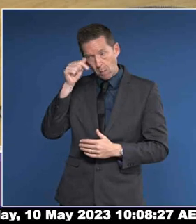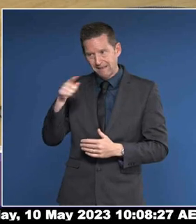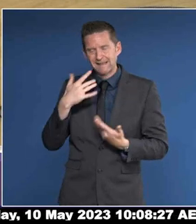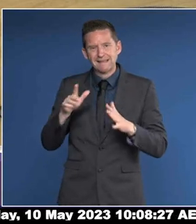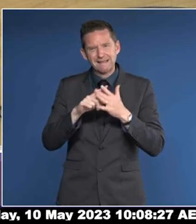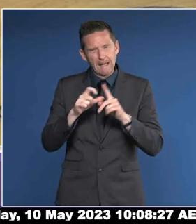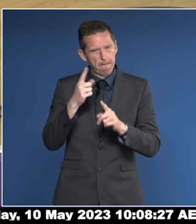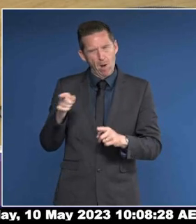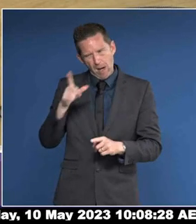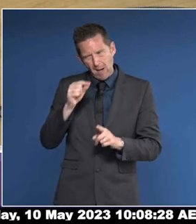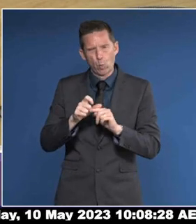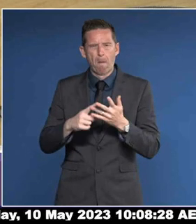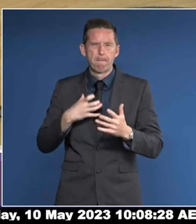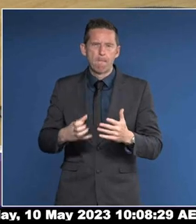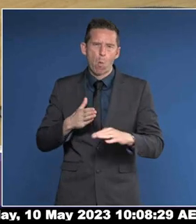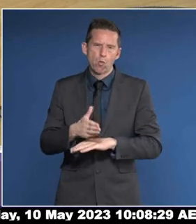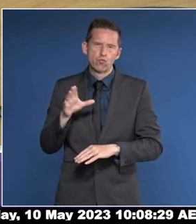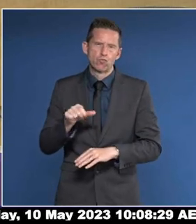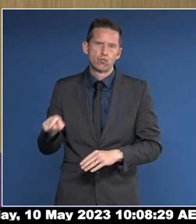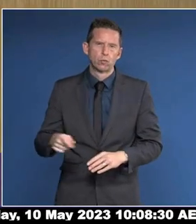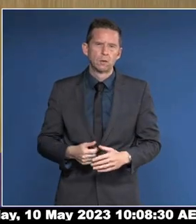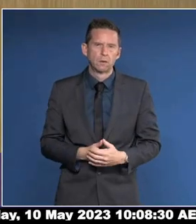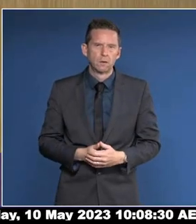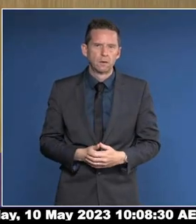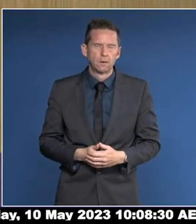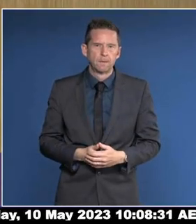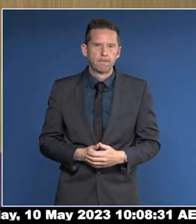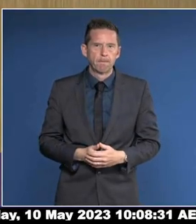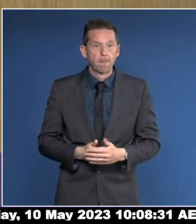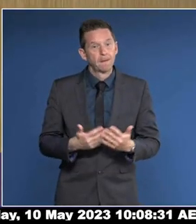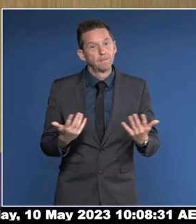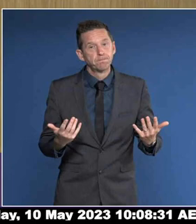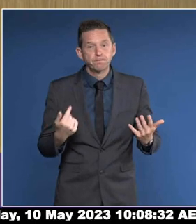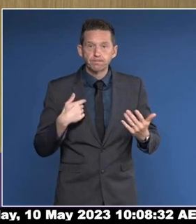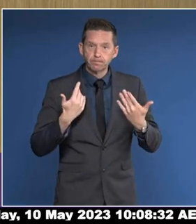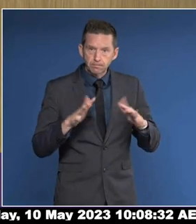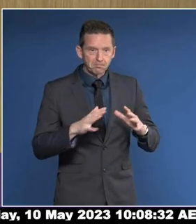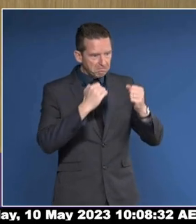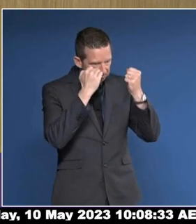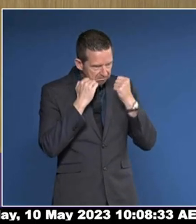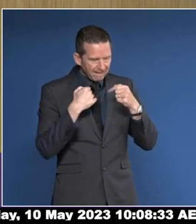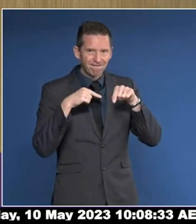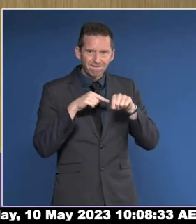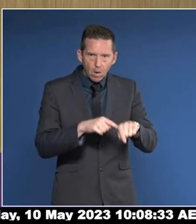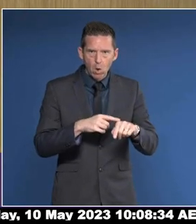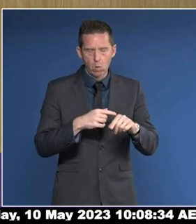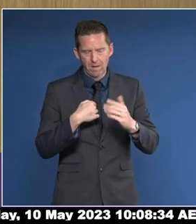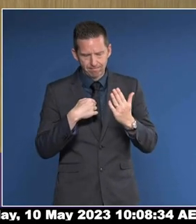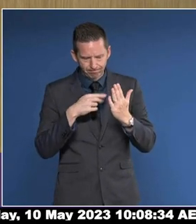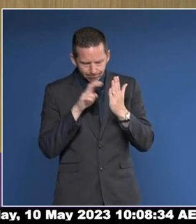We certainly substantiated. We certainly had active follow-up. We opened intervention with parental agreement.